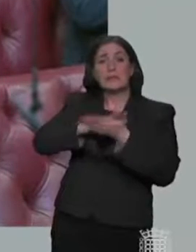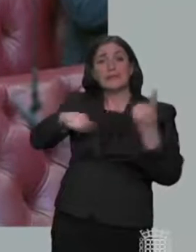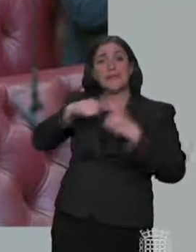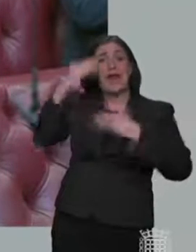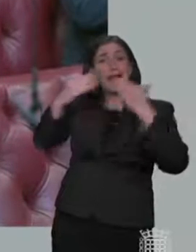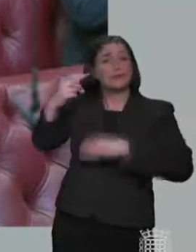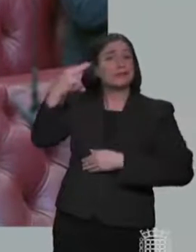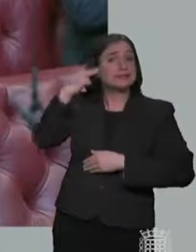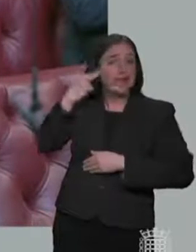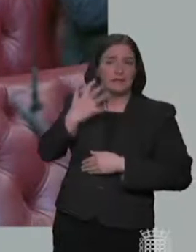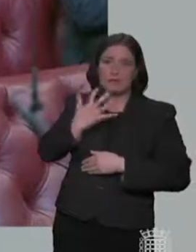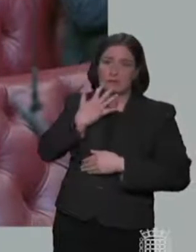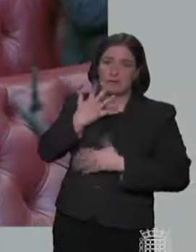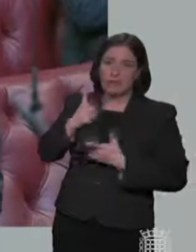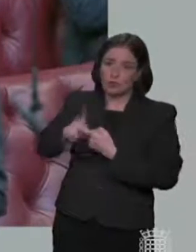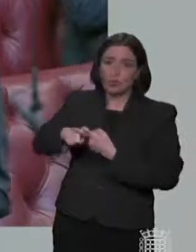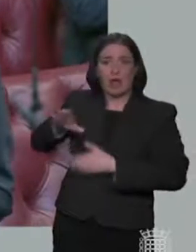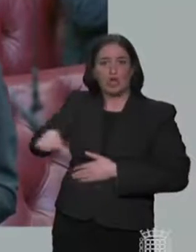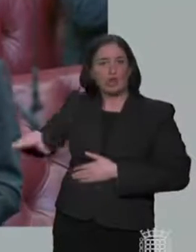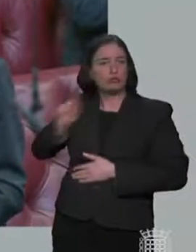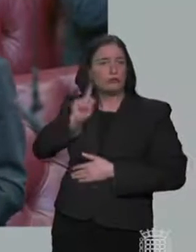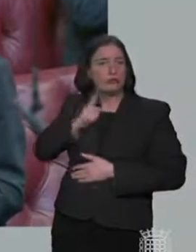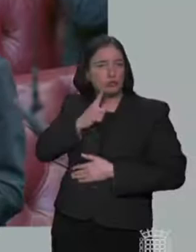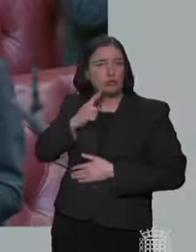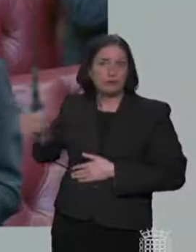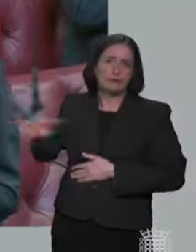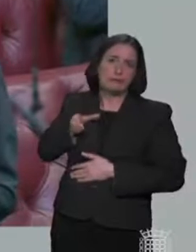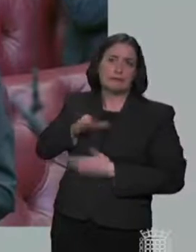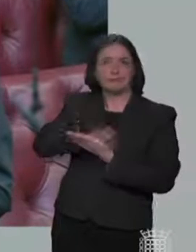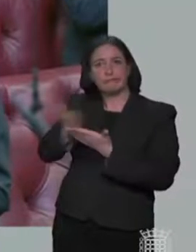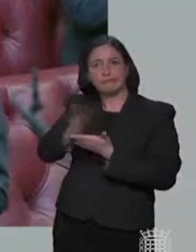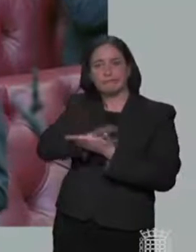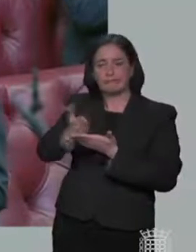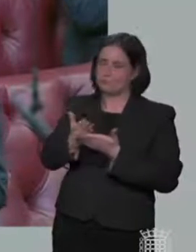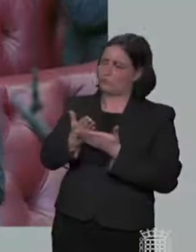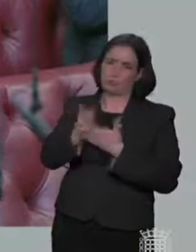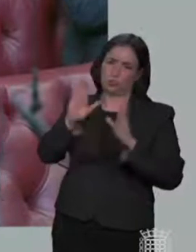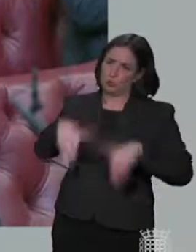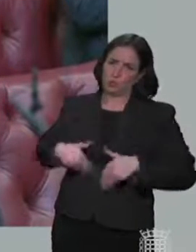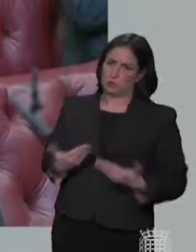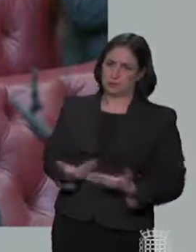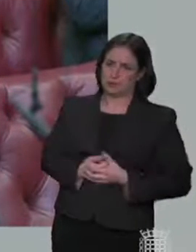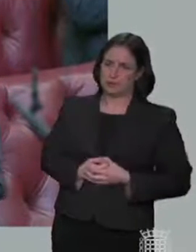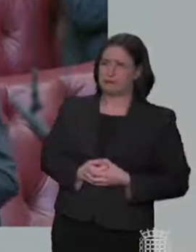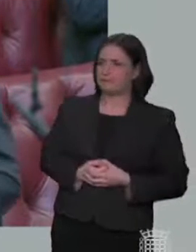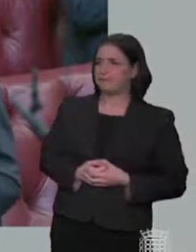to be the go-between at consultations especially when sensitive matters are being discussed i know